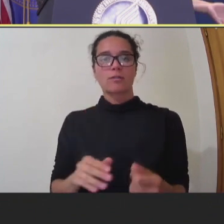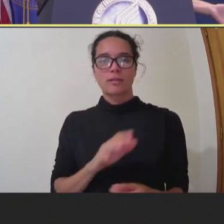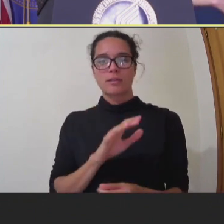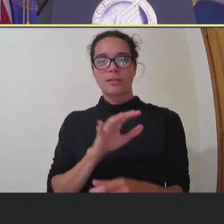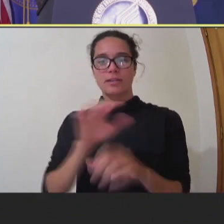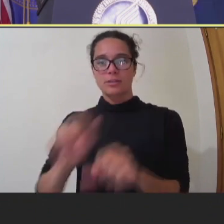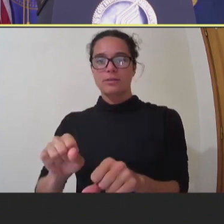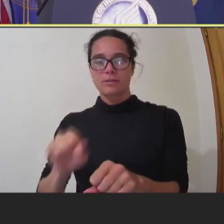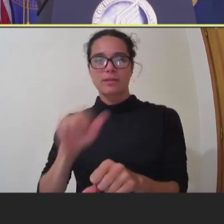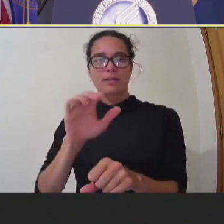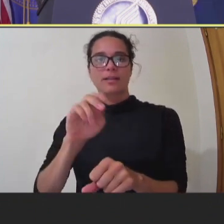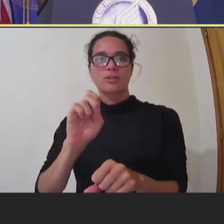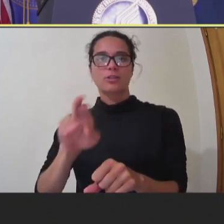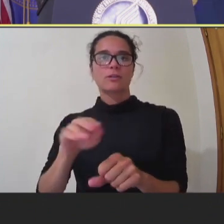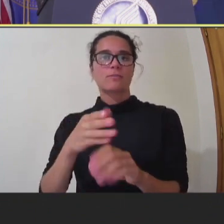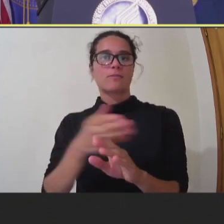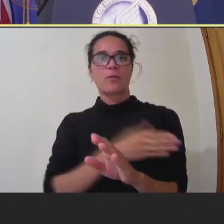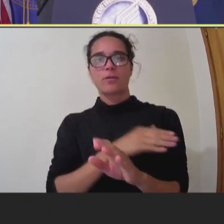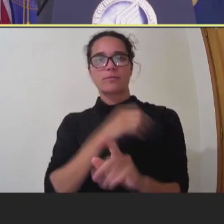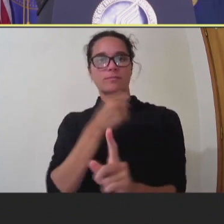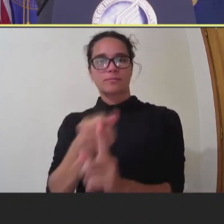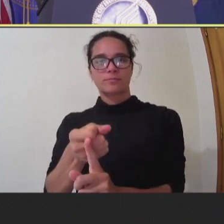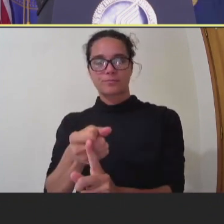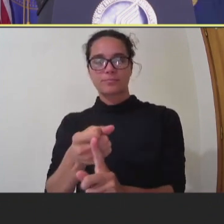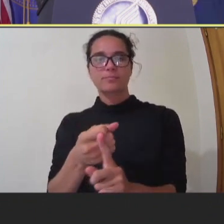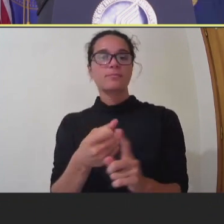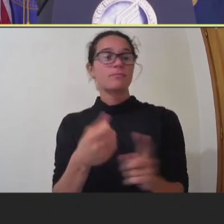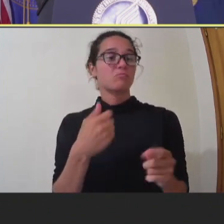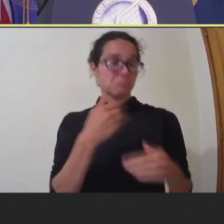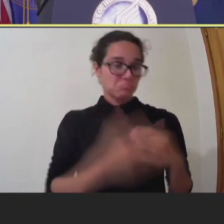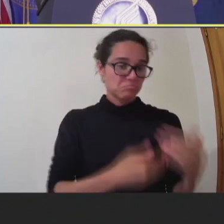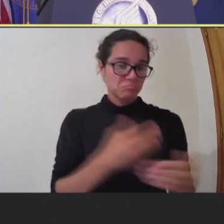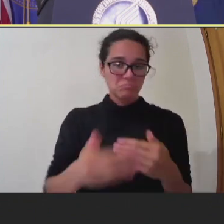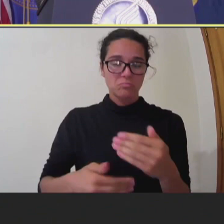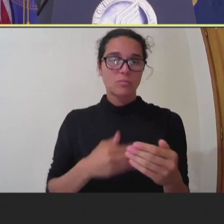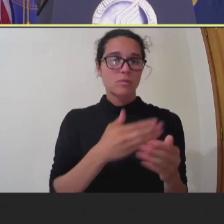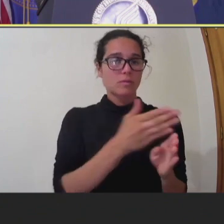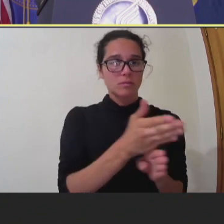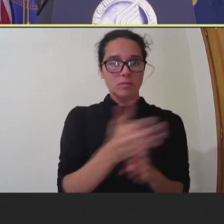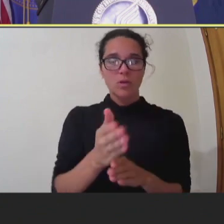the front, across all of these different areas, the vast majority of our early work has been in